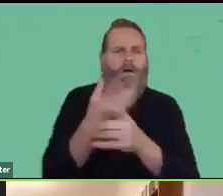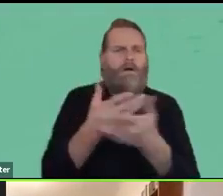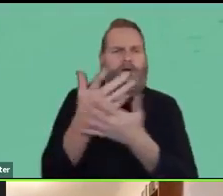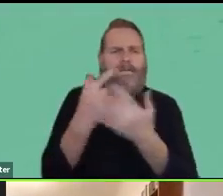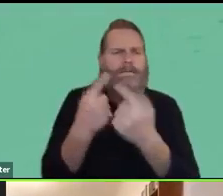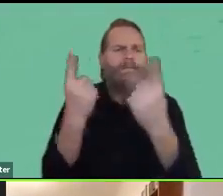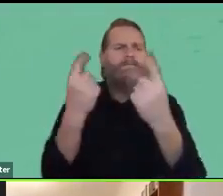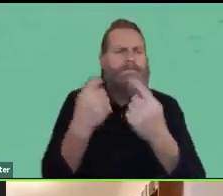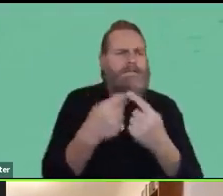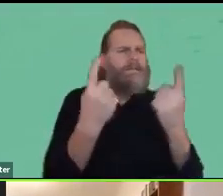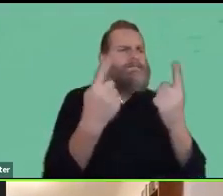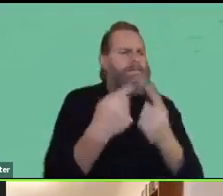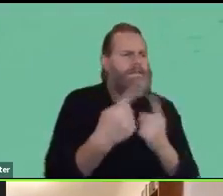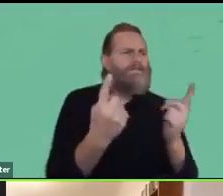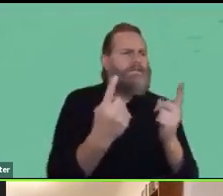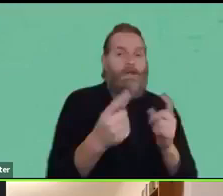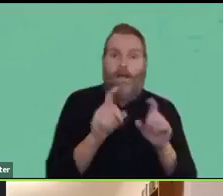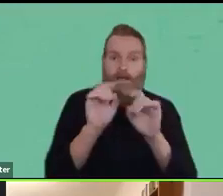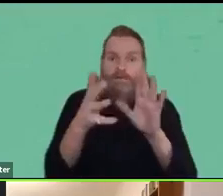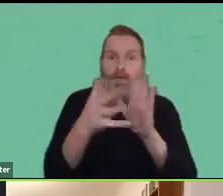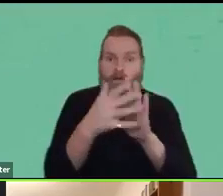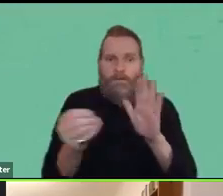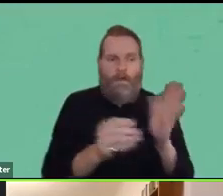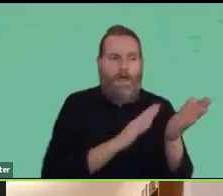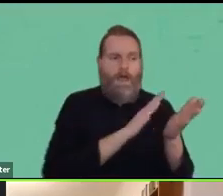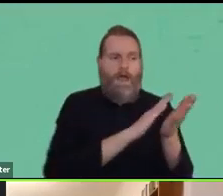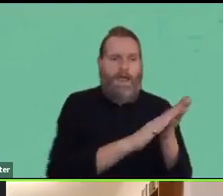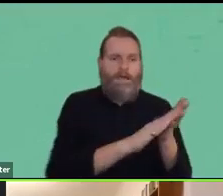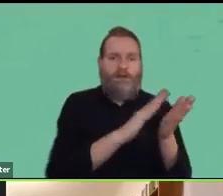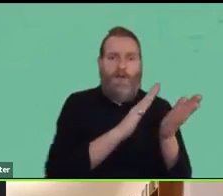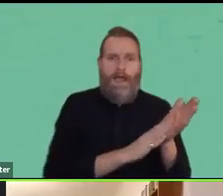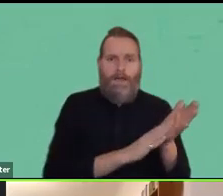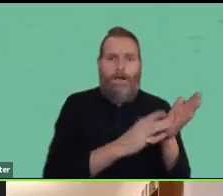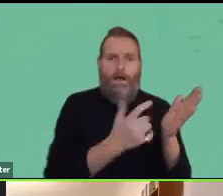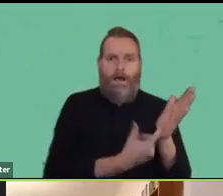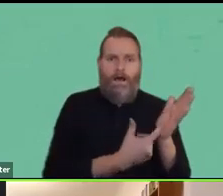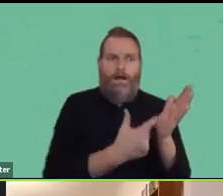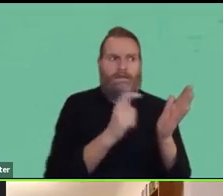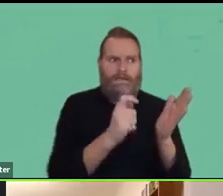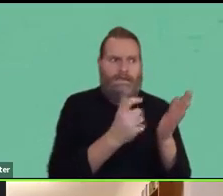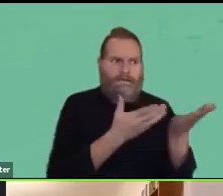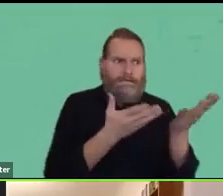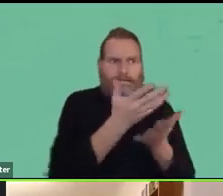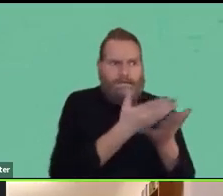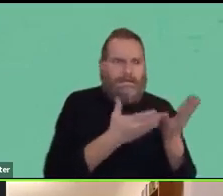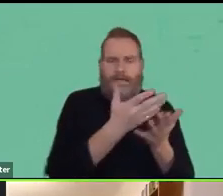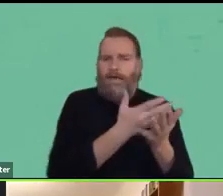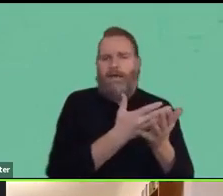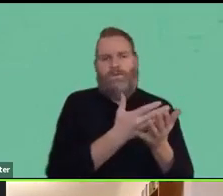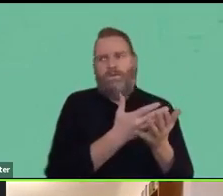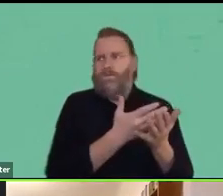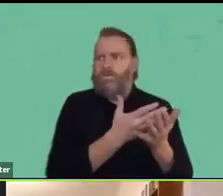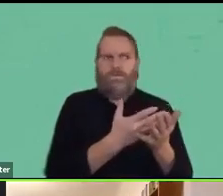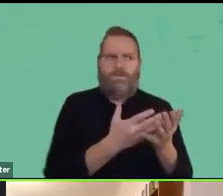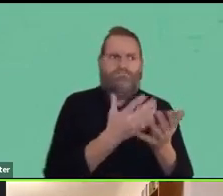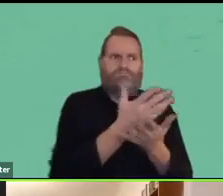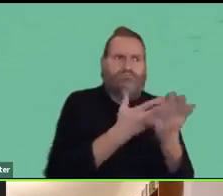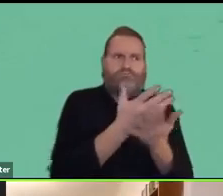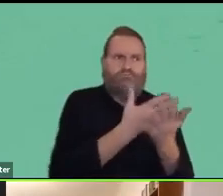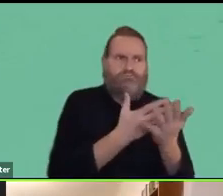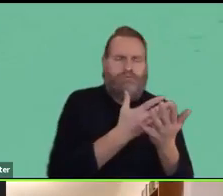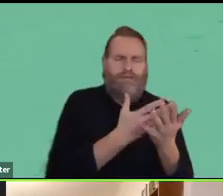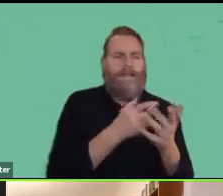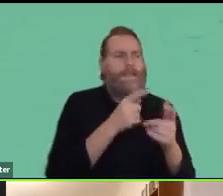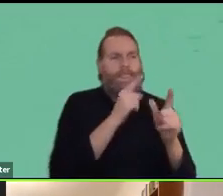HMRC for example um so we've got to try to unite our own union as well as uniting with others but